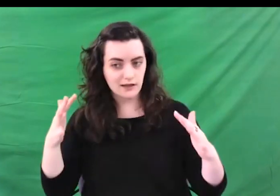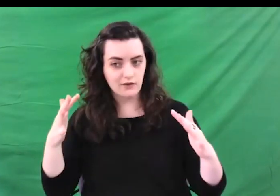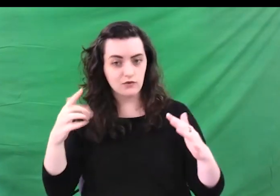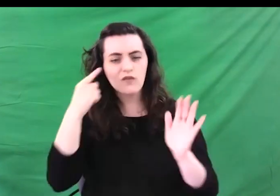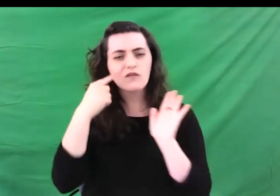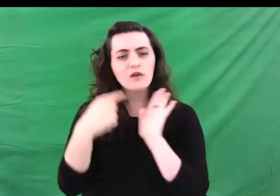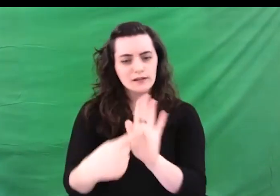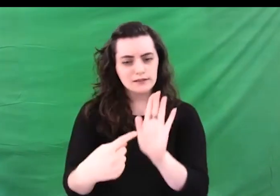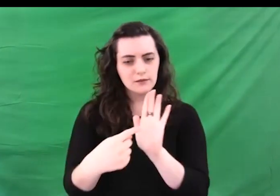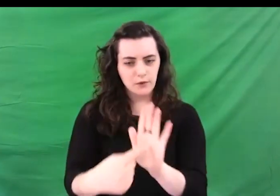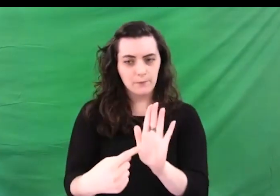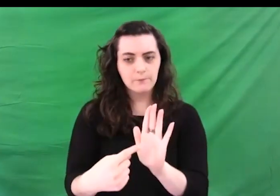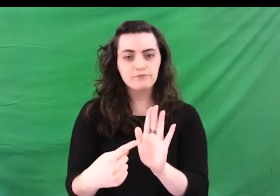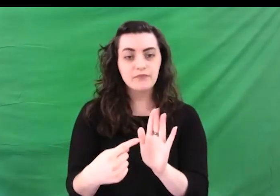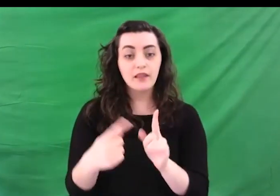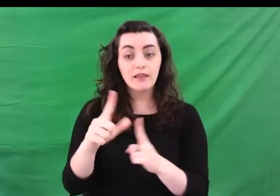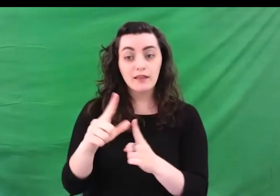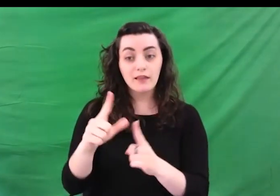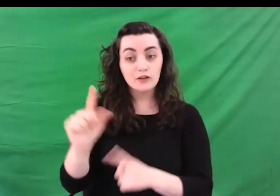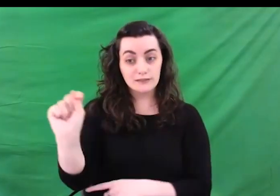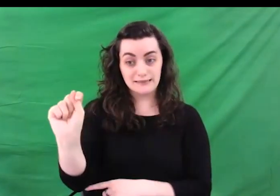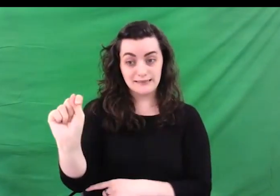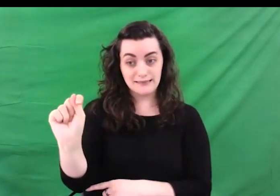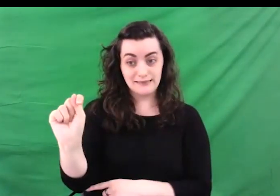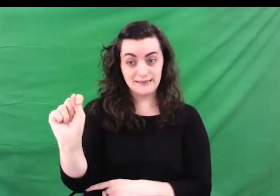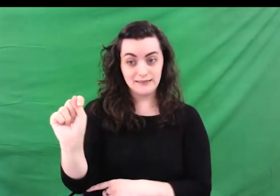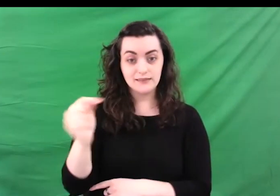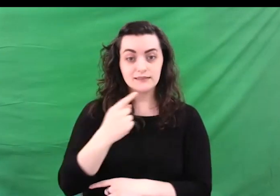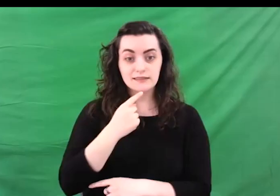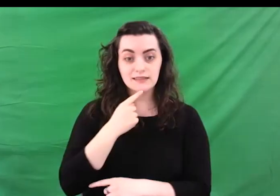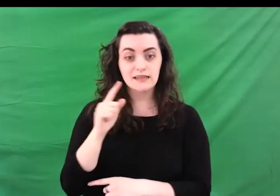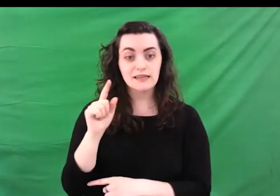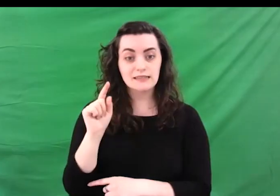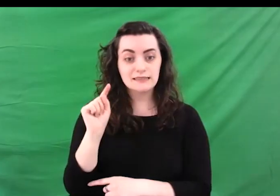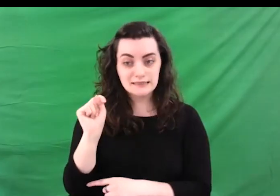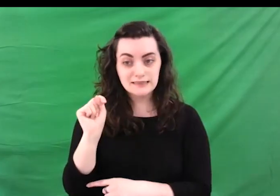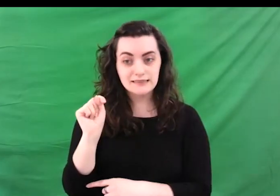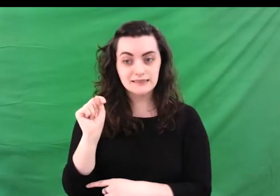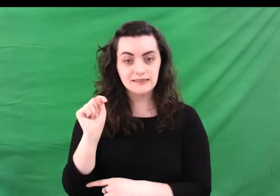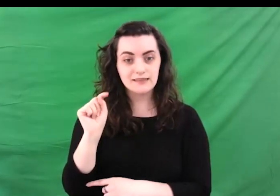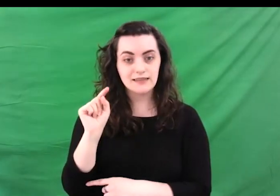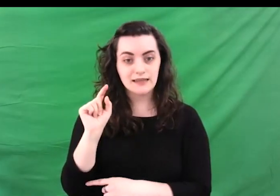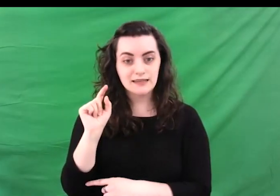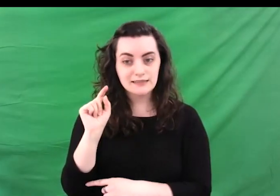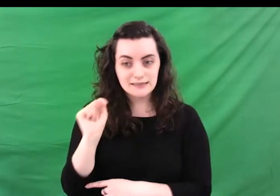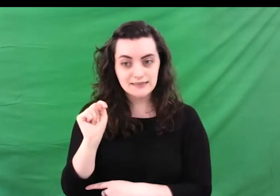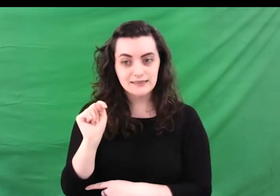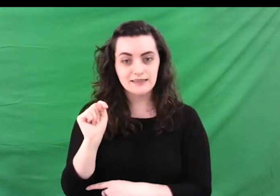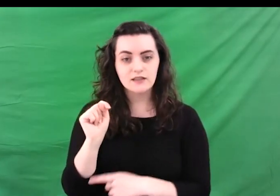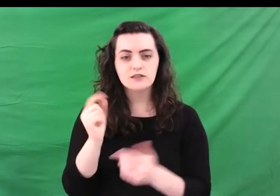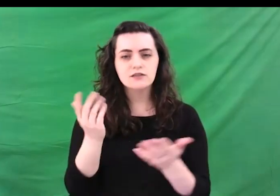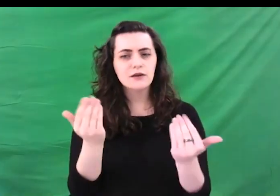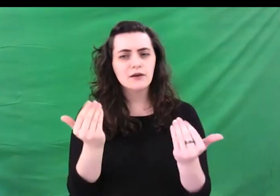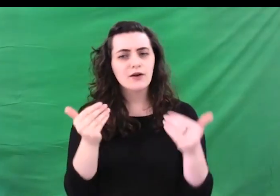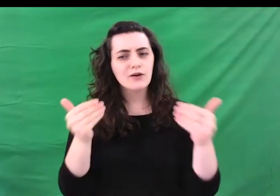The letter T says, "tt". So say that to yourself.